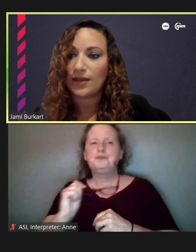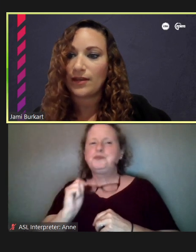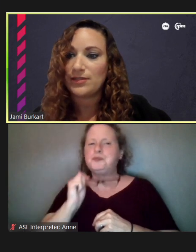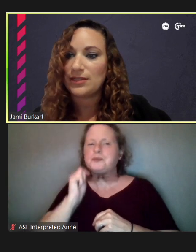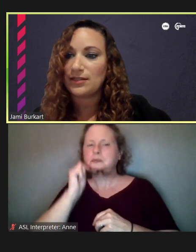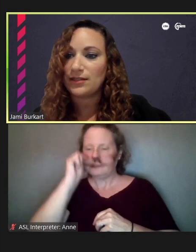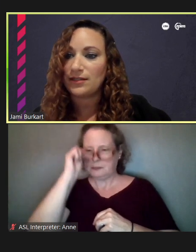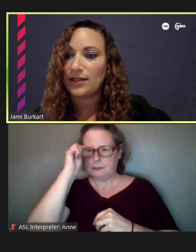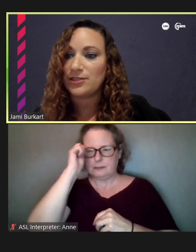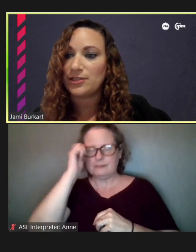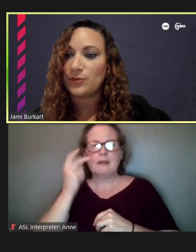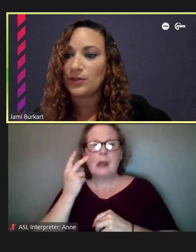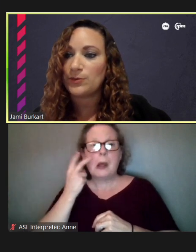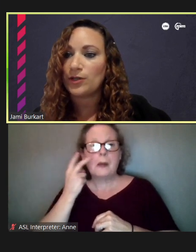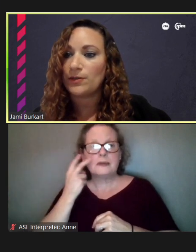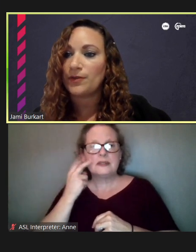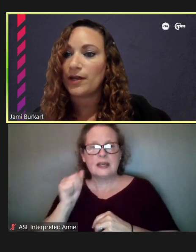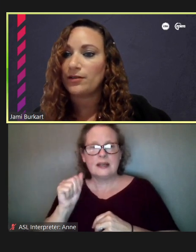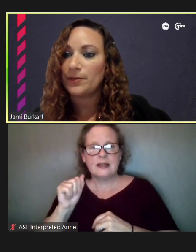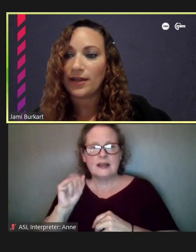I see the Ainslie Winsmore Block Club again.